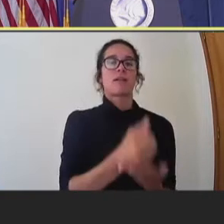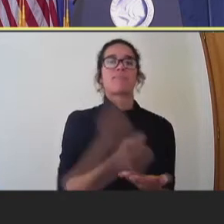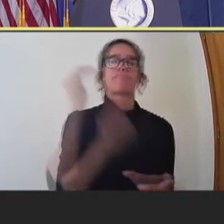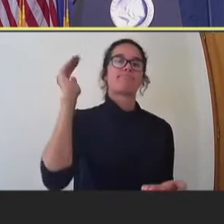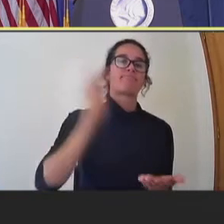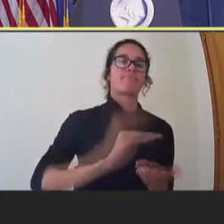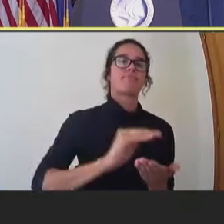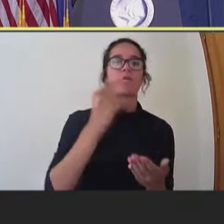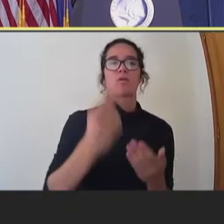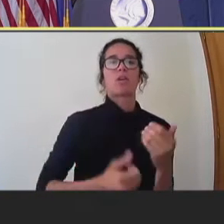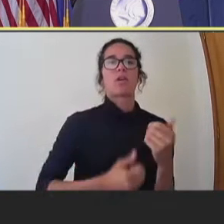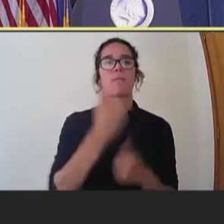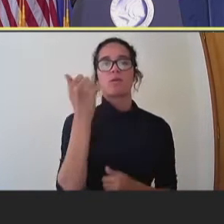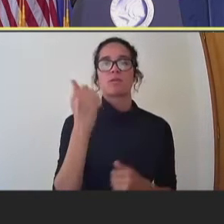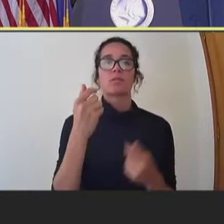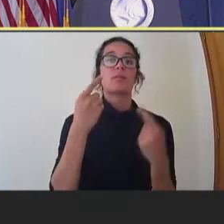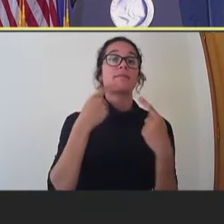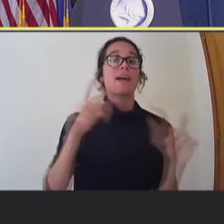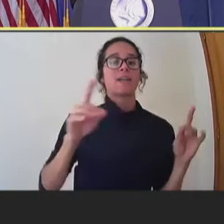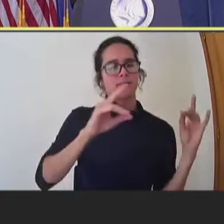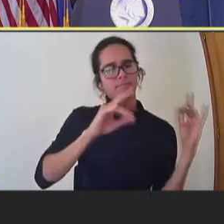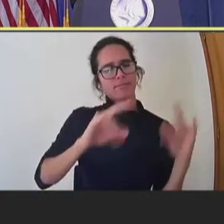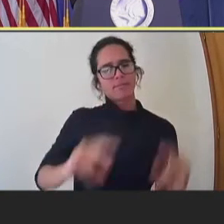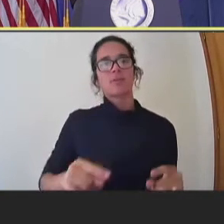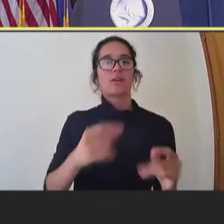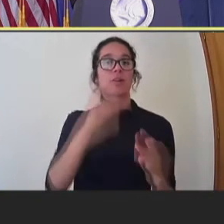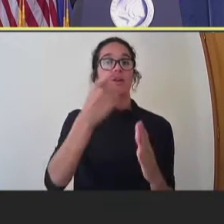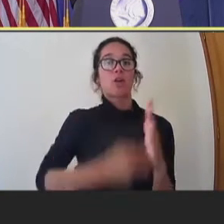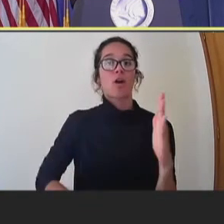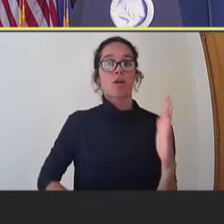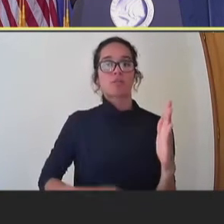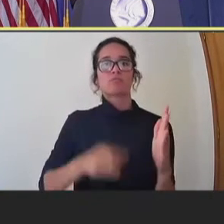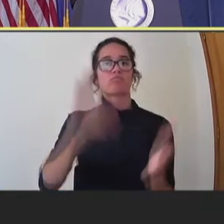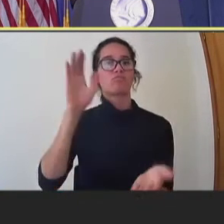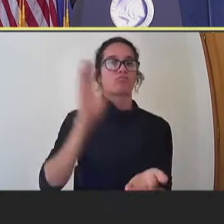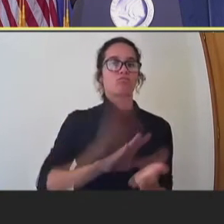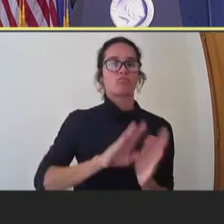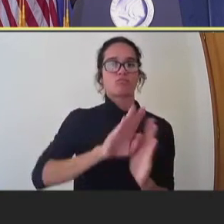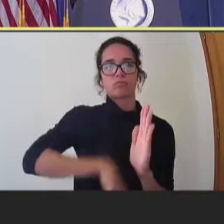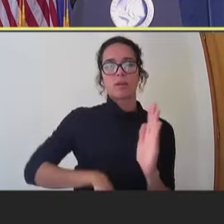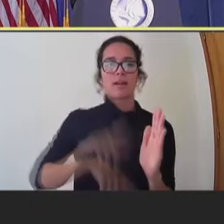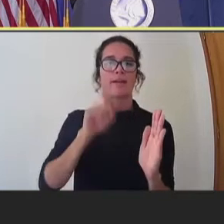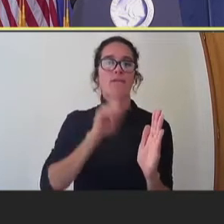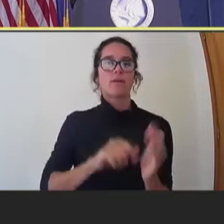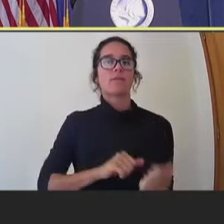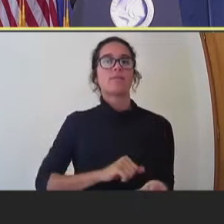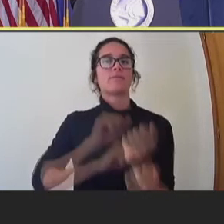cost-efficient public health interventions that exist. They have helped us eradicate smallpox,